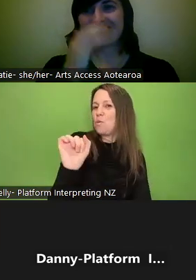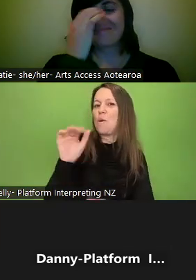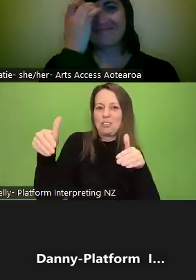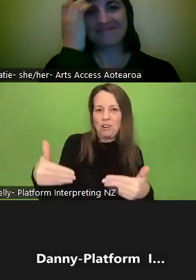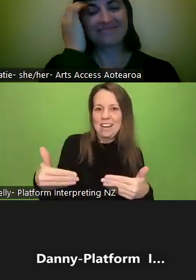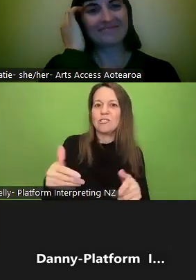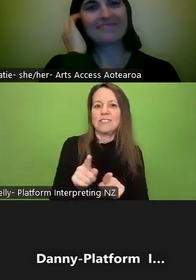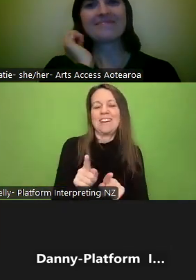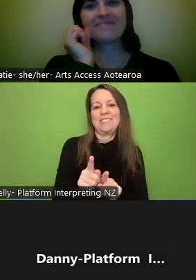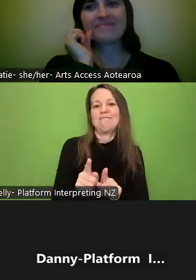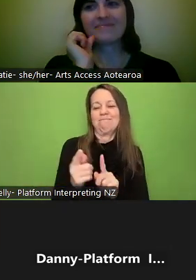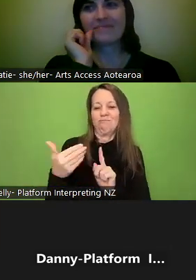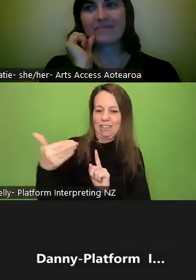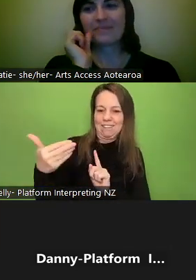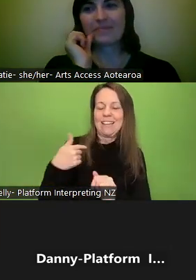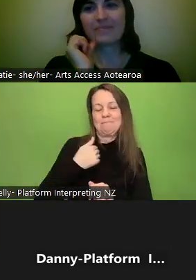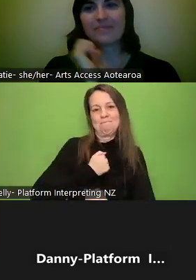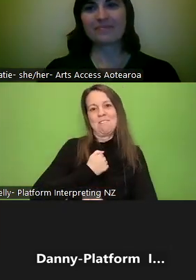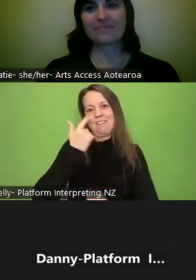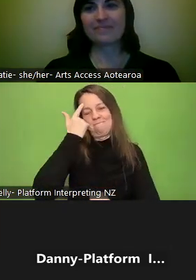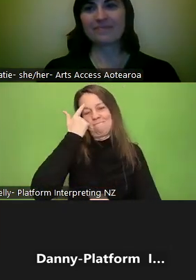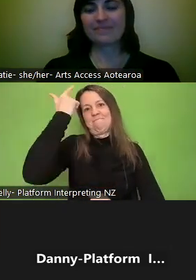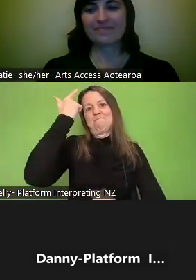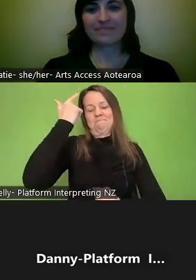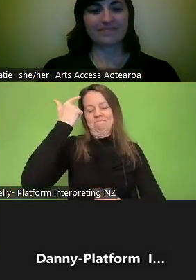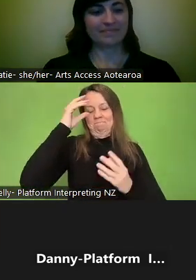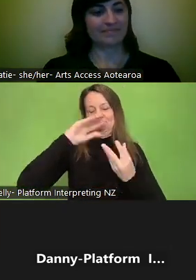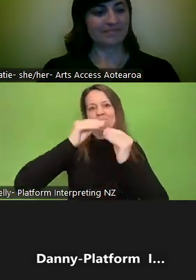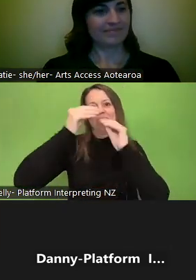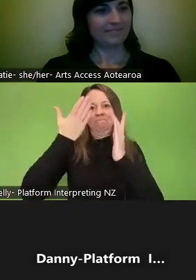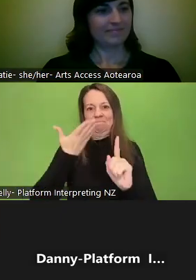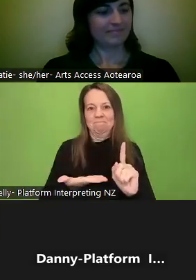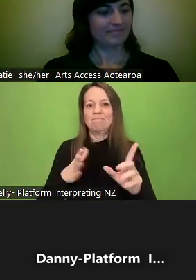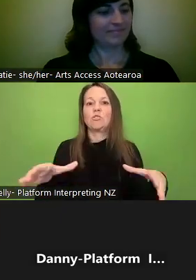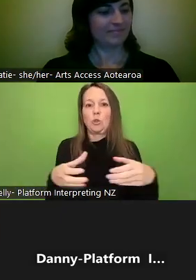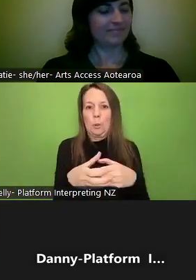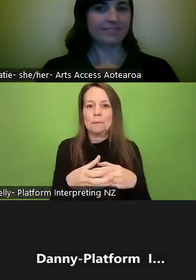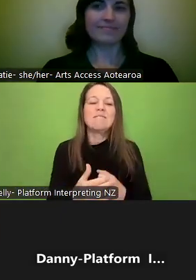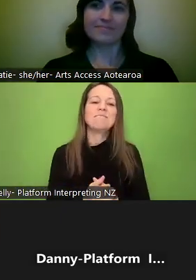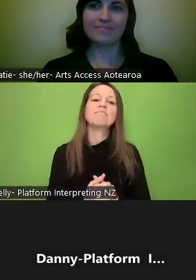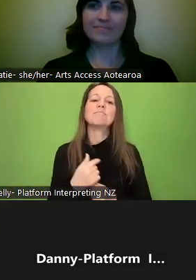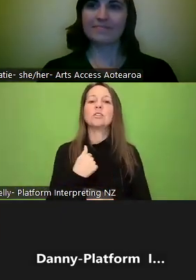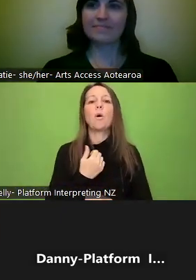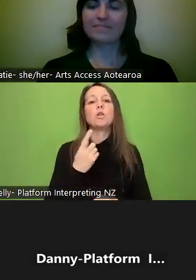so as Katie said, I'm going to talk a little bit about accessibility from an artist's perspective.